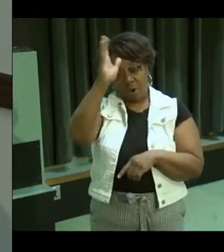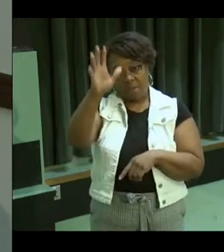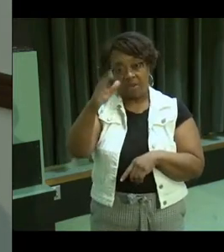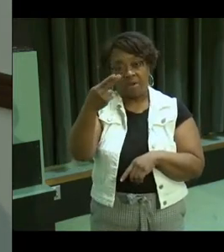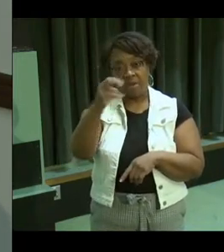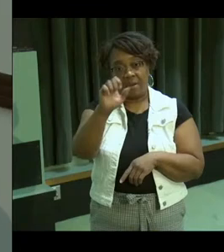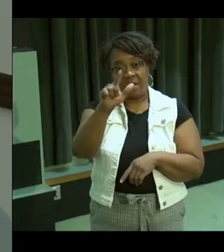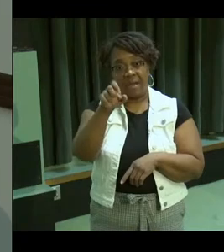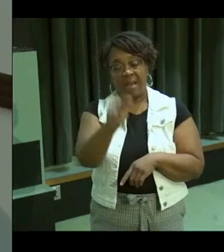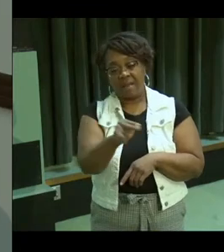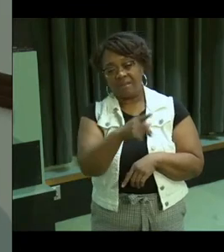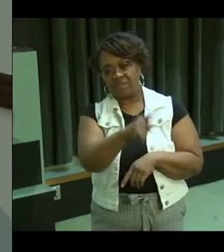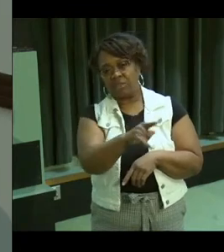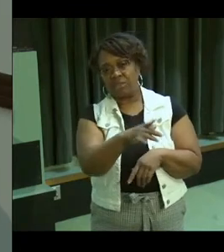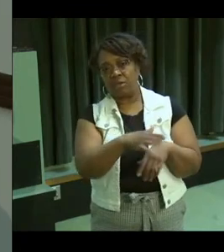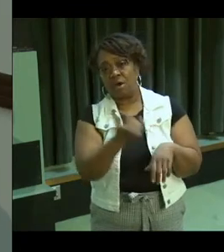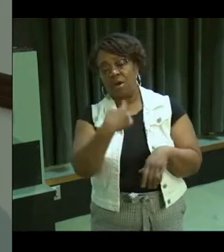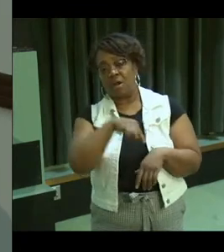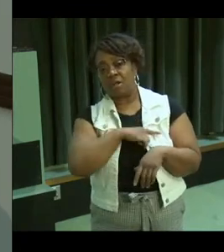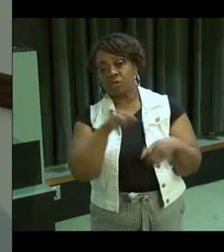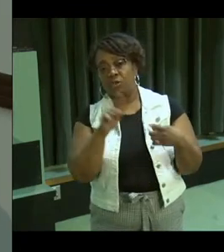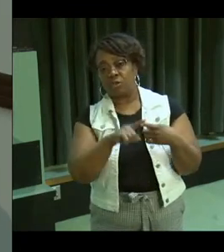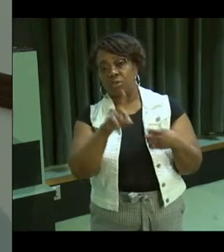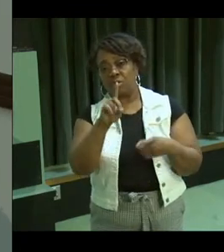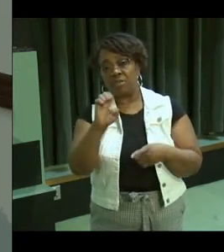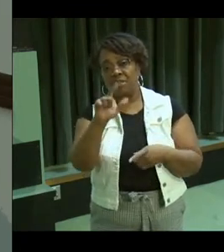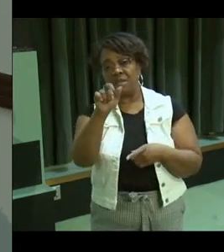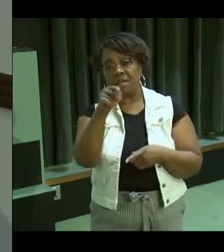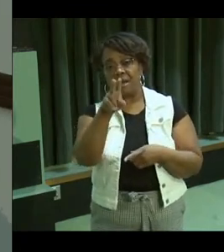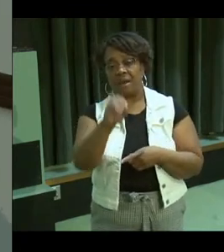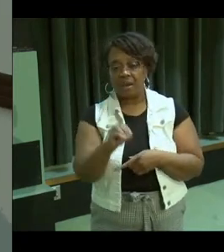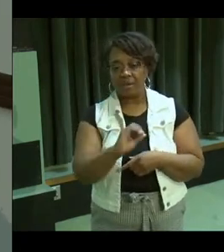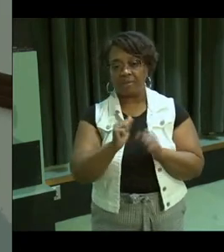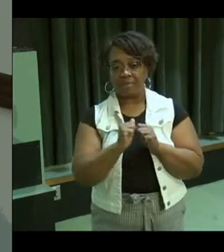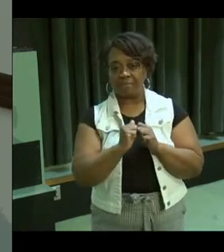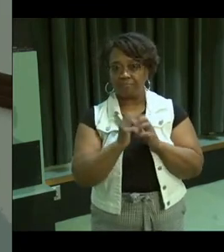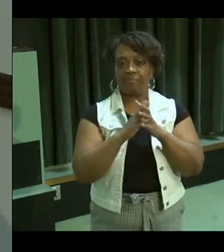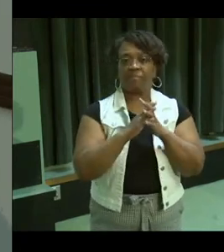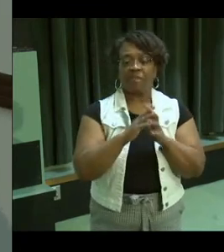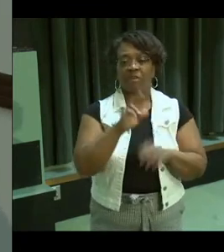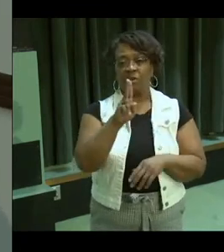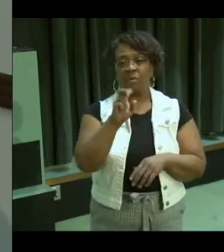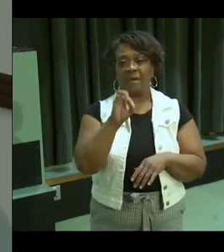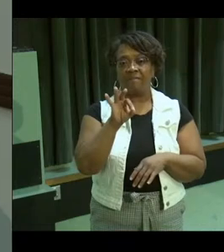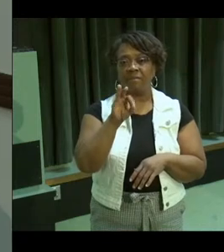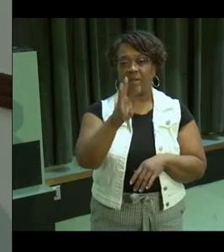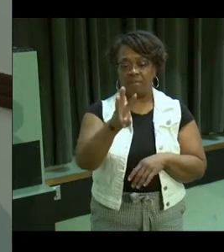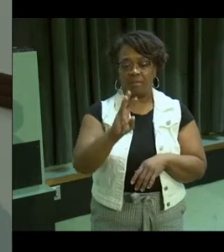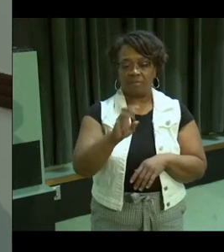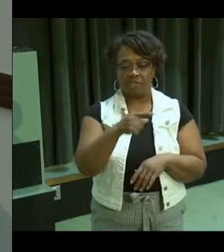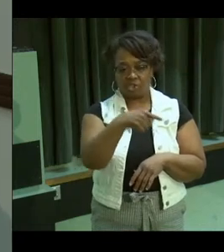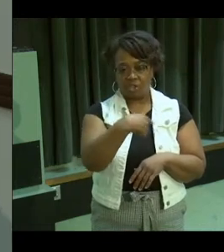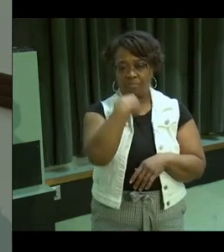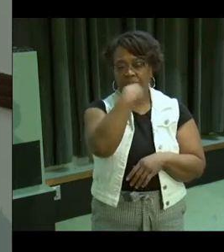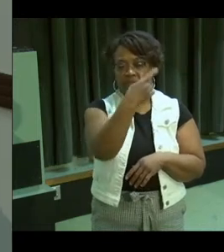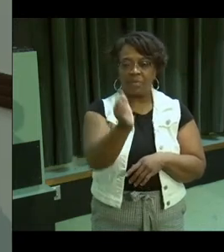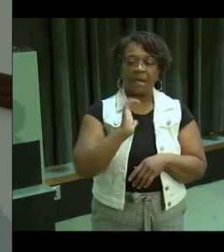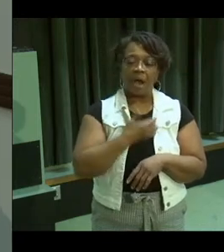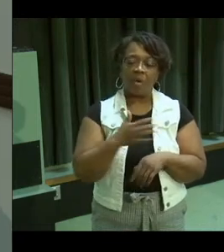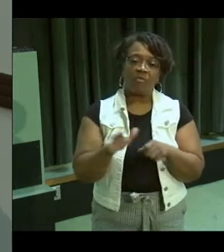grandmother, Helen had called us to Delano, the birthplace of the